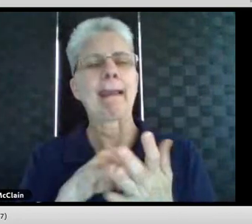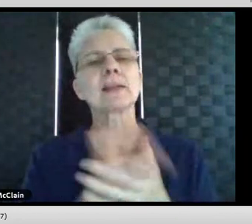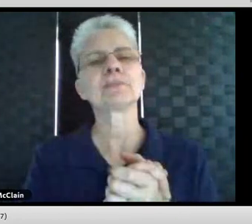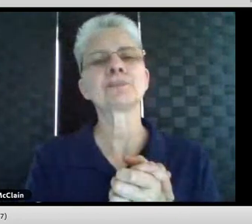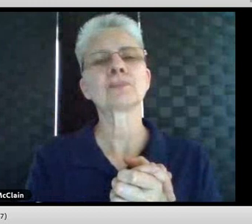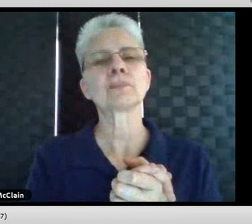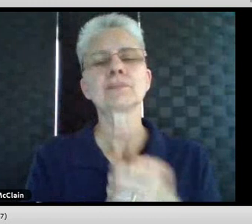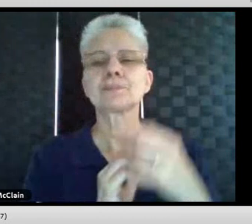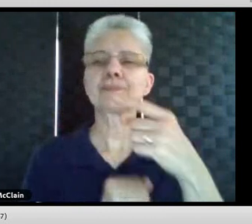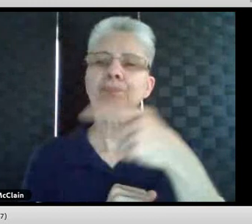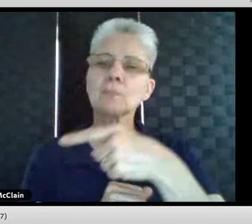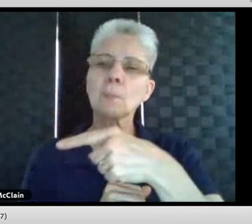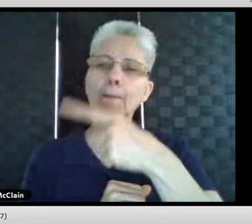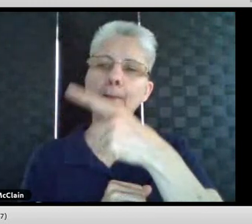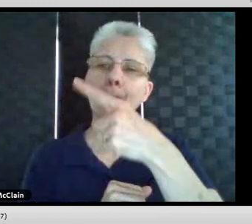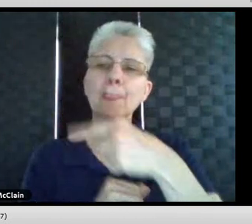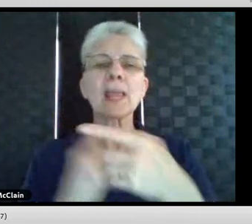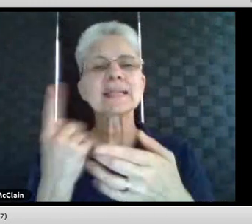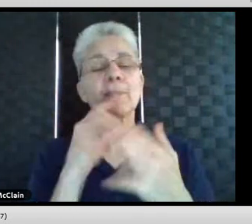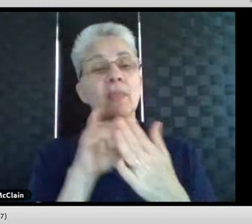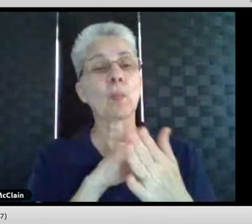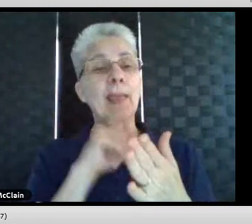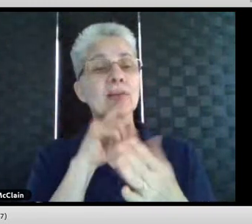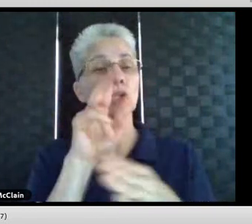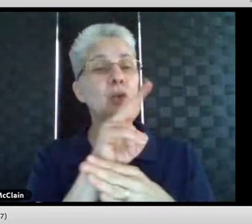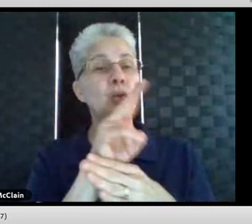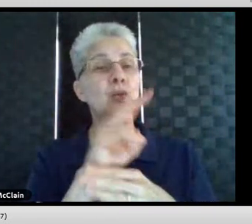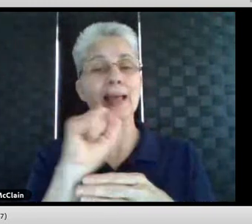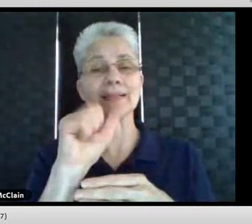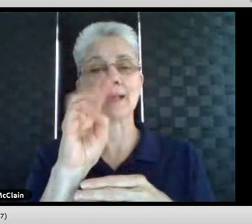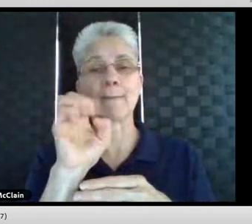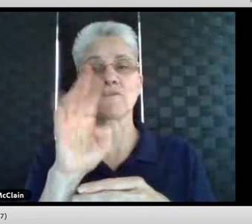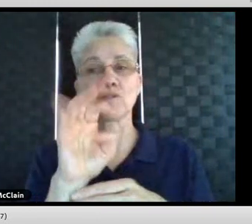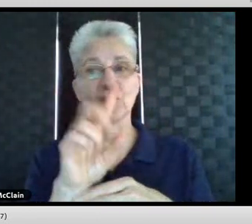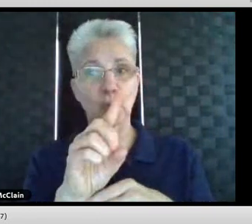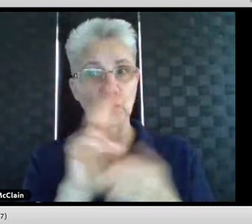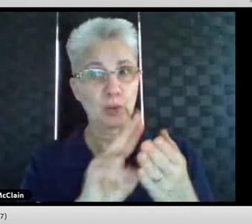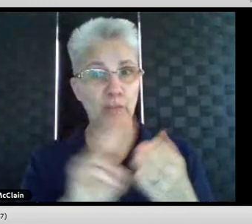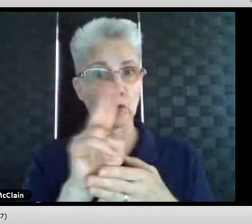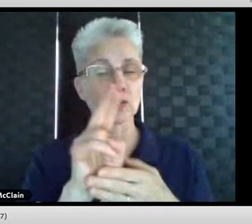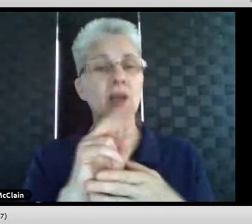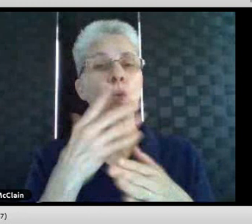So this is something that we actually used at Samford once we finished a chat,